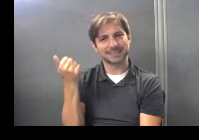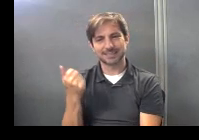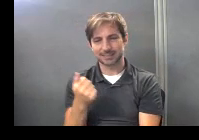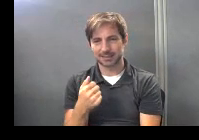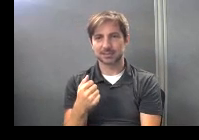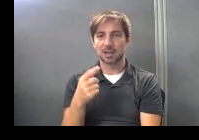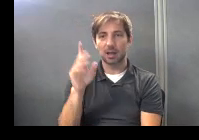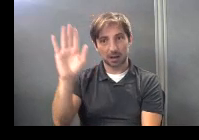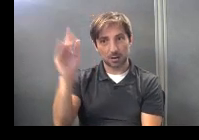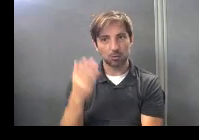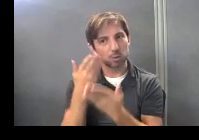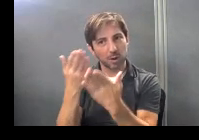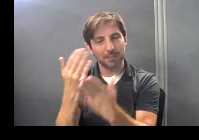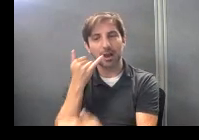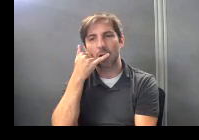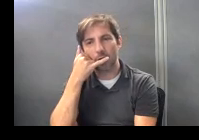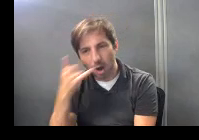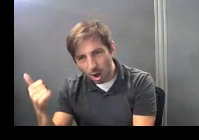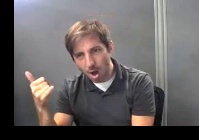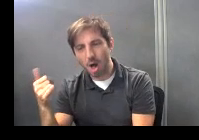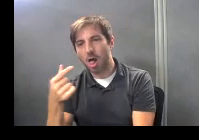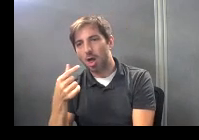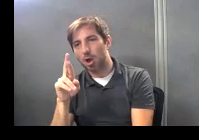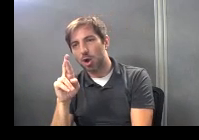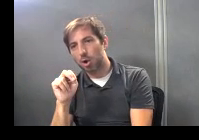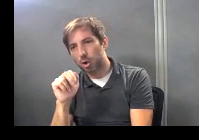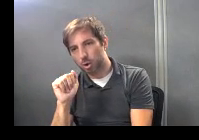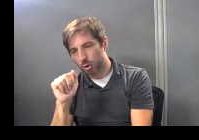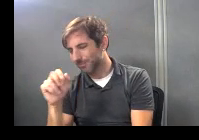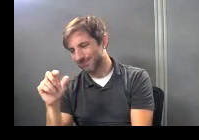CALL OUR GRANT SPECIALISTS. WE USUALLY GET BACK WITHIN 24 HOURS.